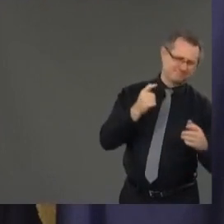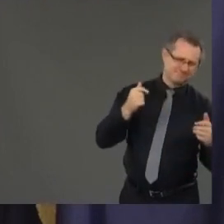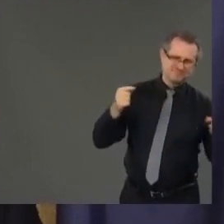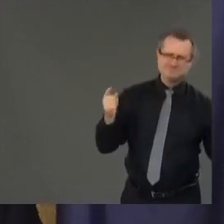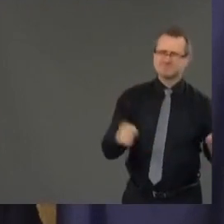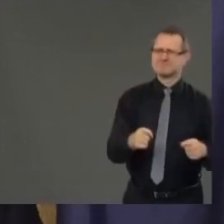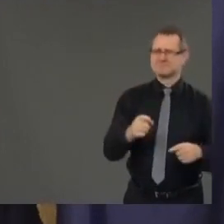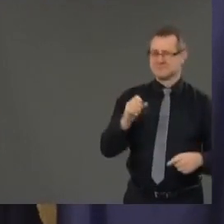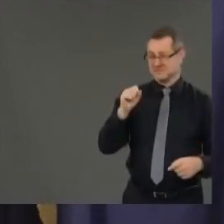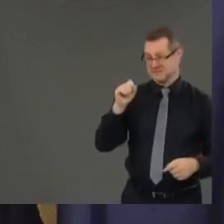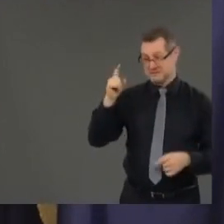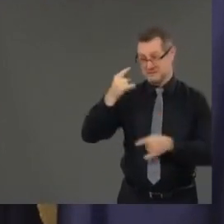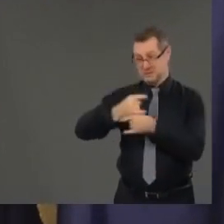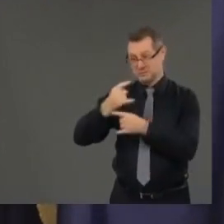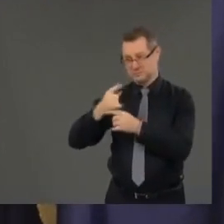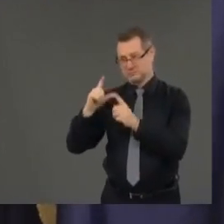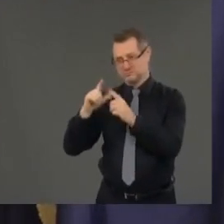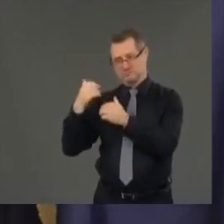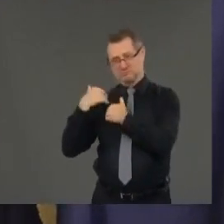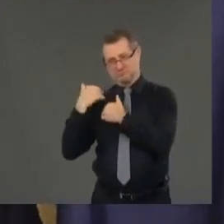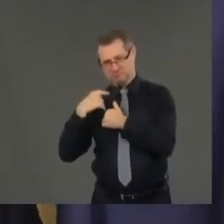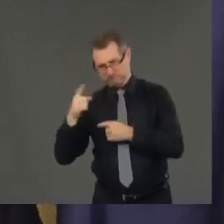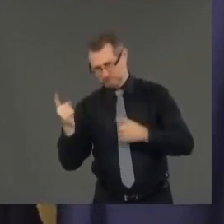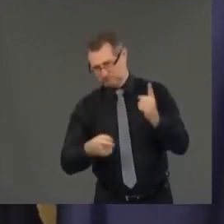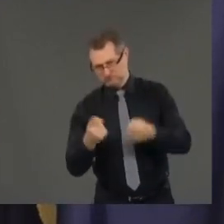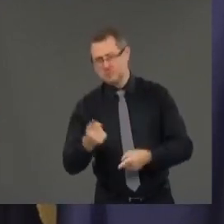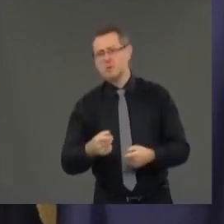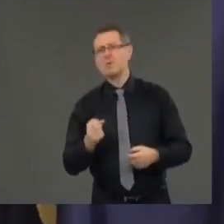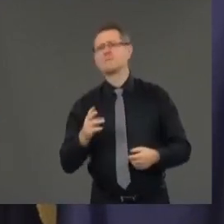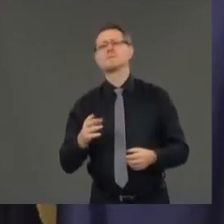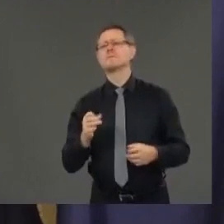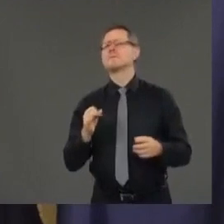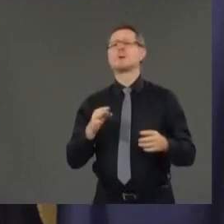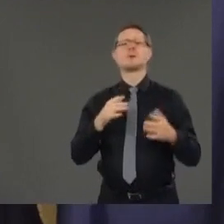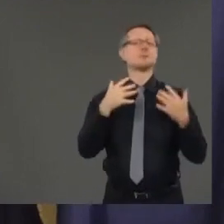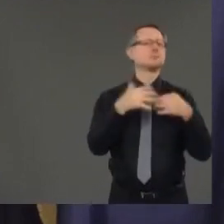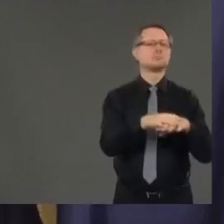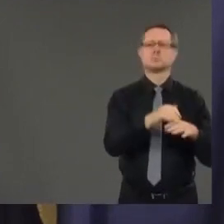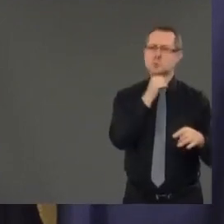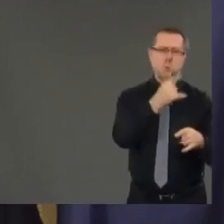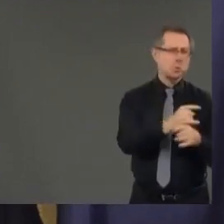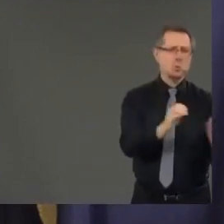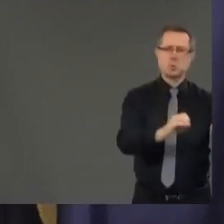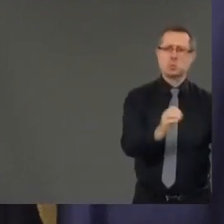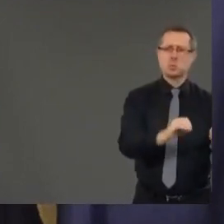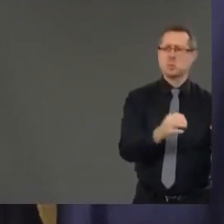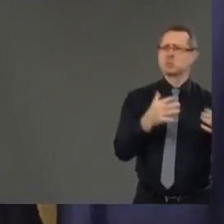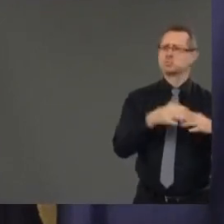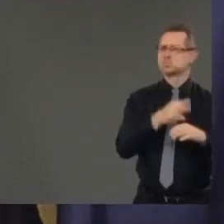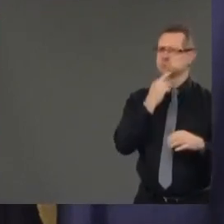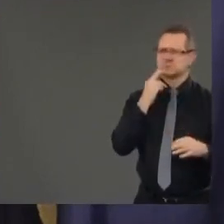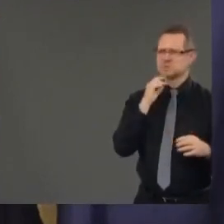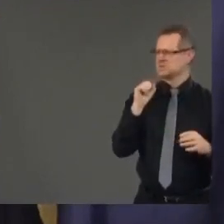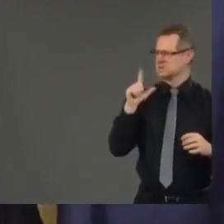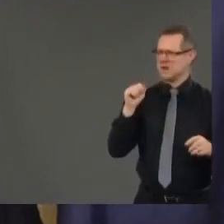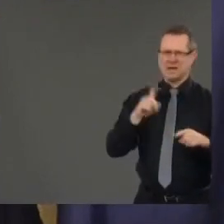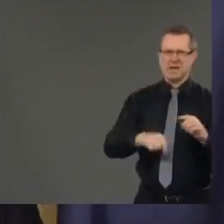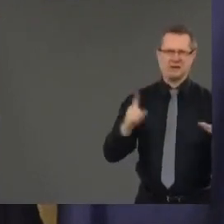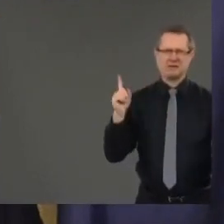WITH THE STATE POLICE JUMPING UP IN ENFORCEMENT -- THAT'S ALL RIGHT -- ESPECIALLY THE ONES THAT